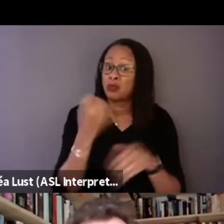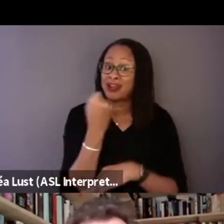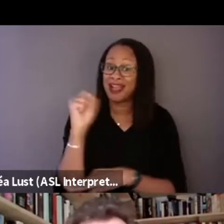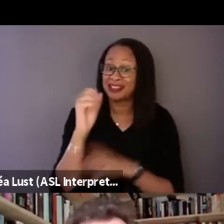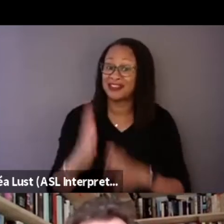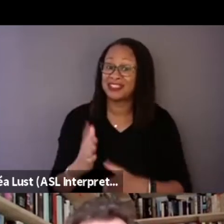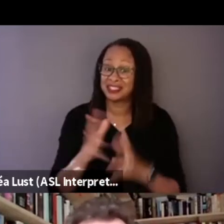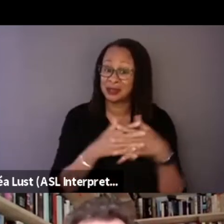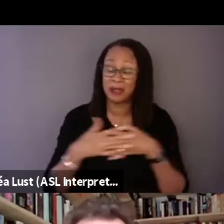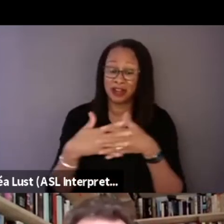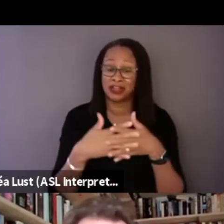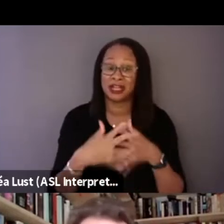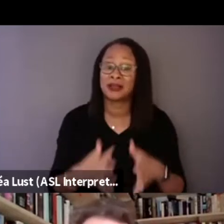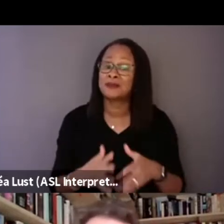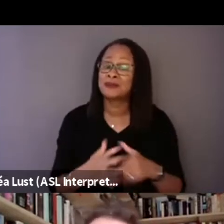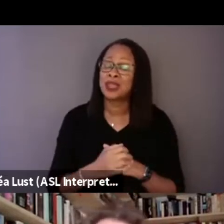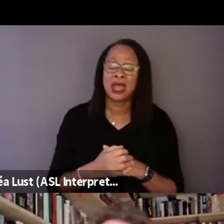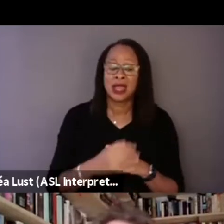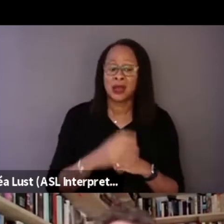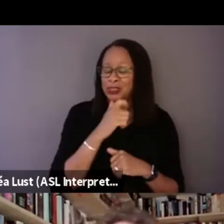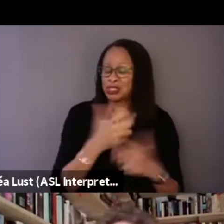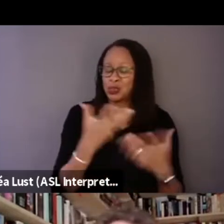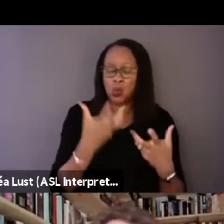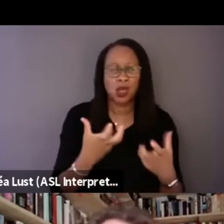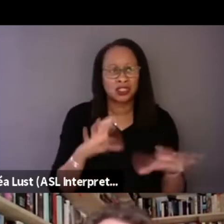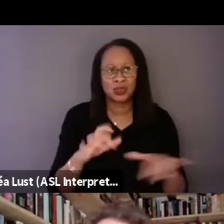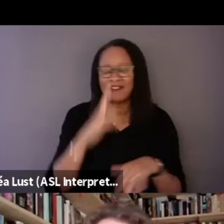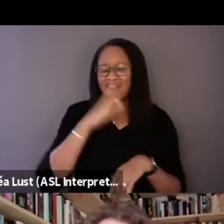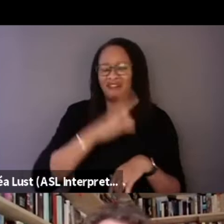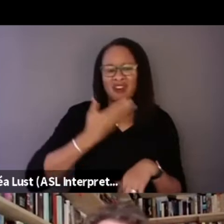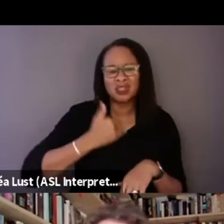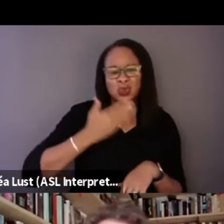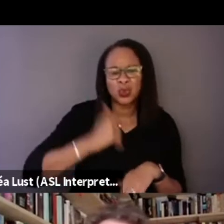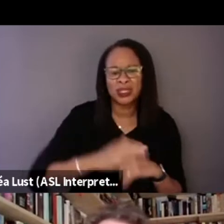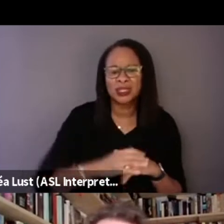we didn't wanna do some things saccharin. We didn't wanna make a medical documentary.